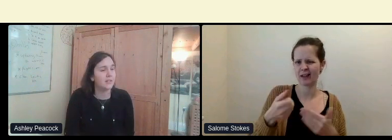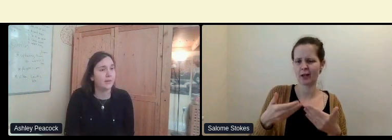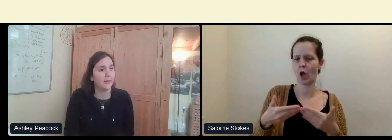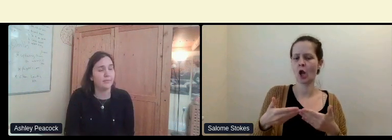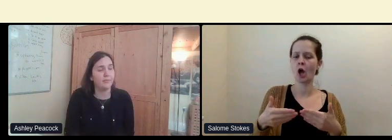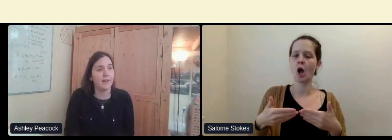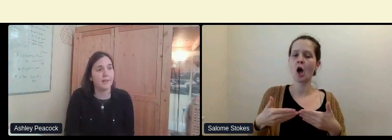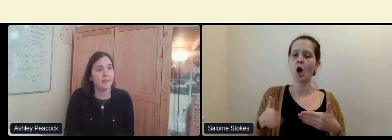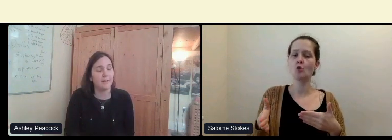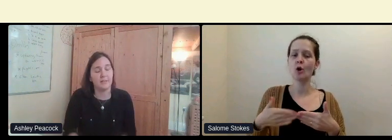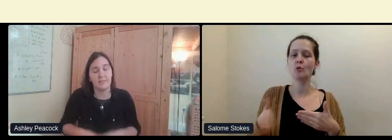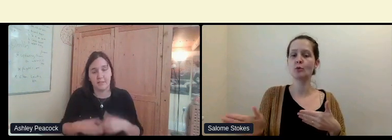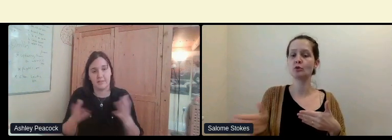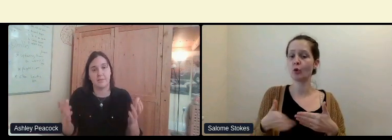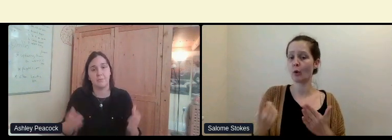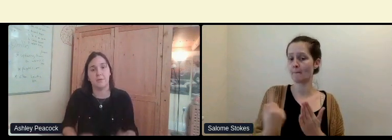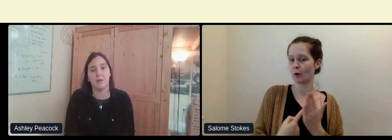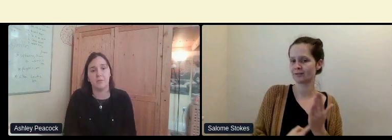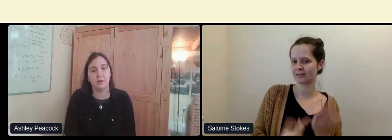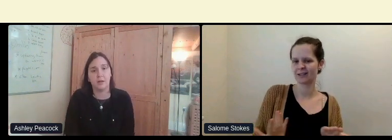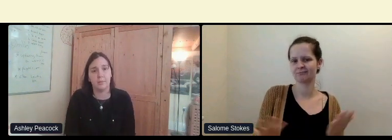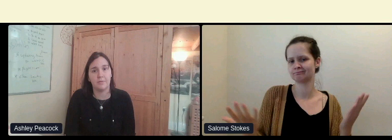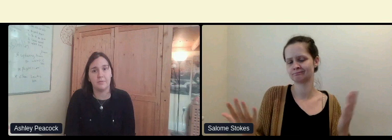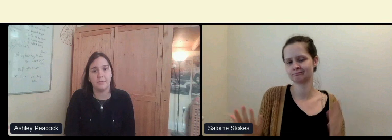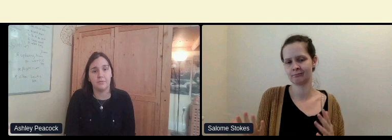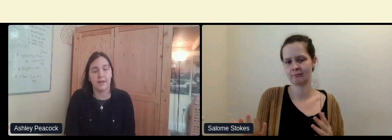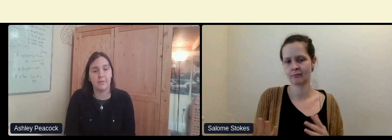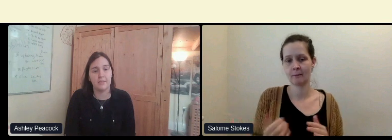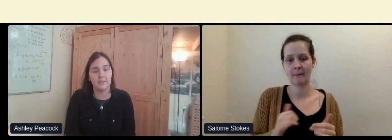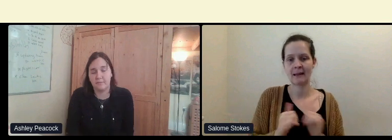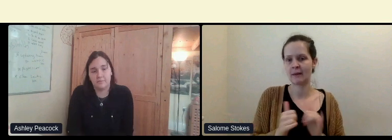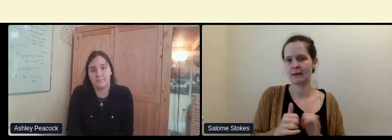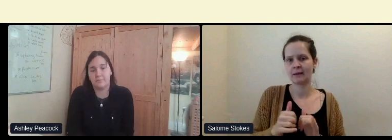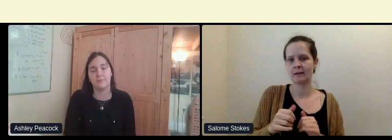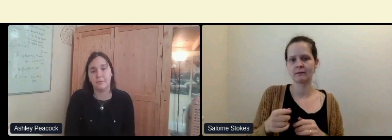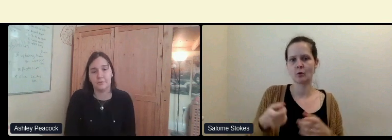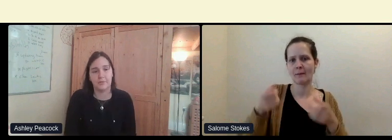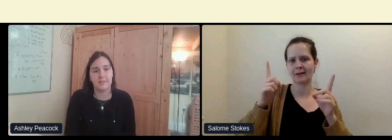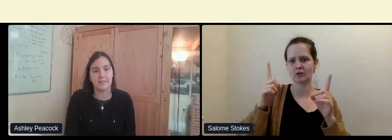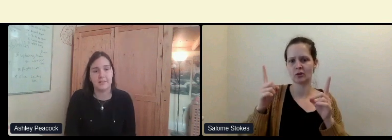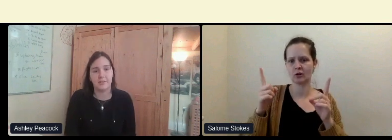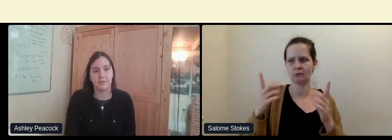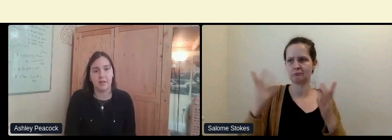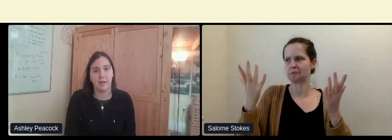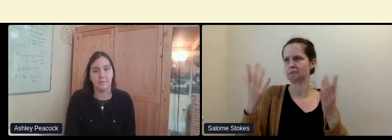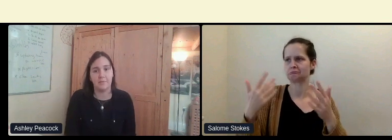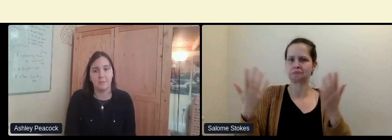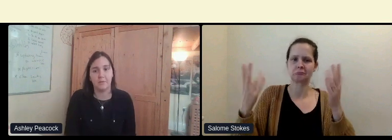just say to the team, "okay on Friday I've got a couple of free hours, feel free to schedule some